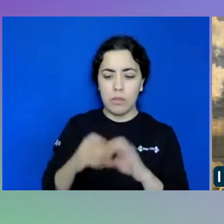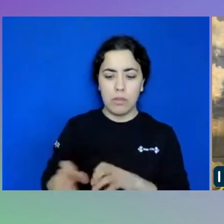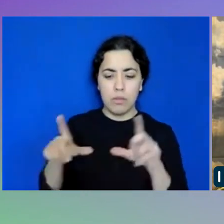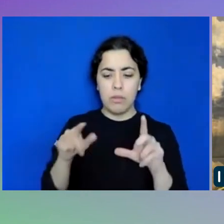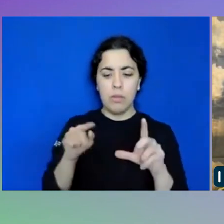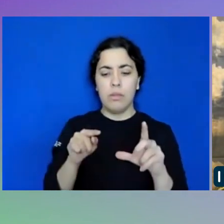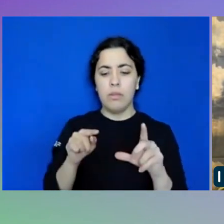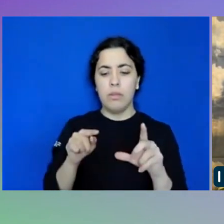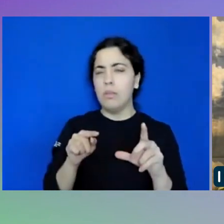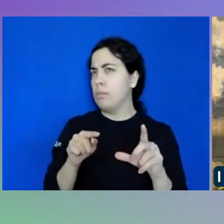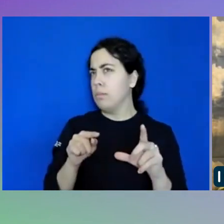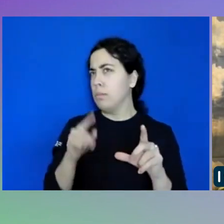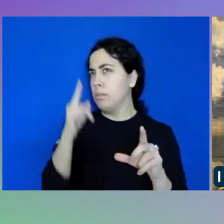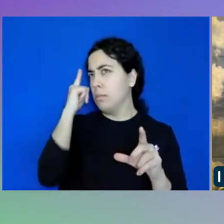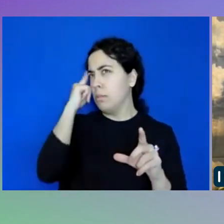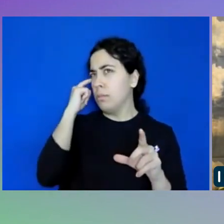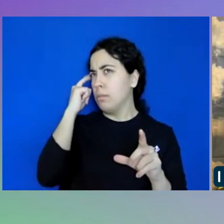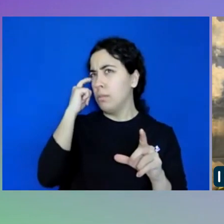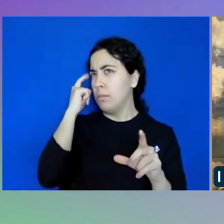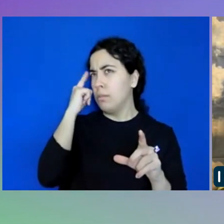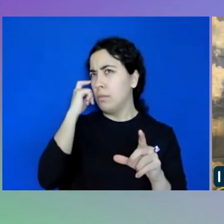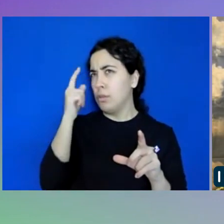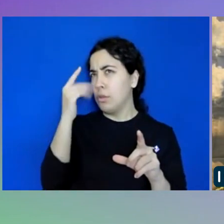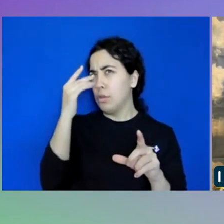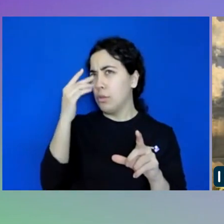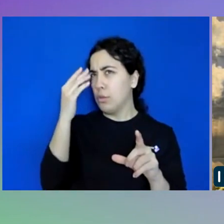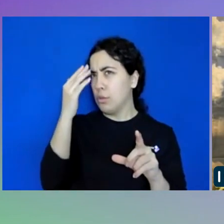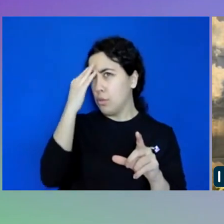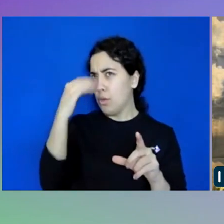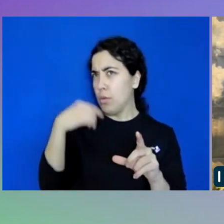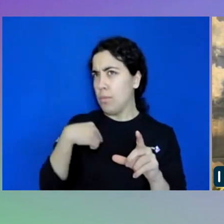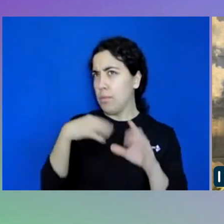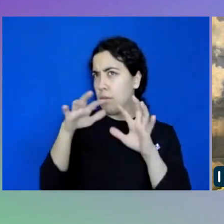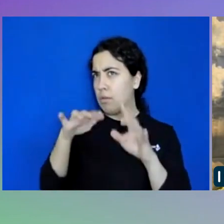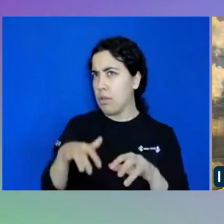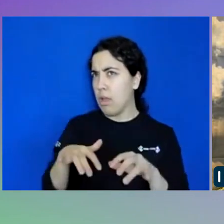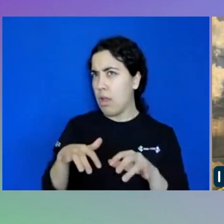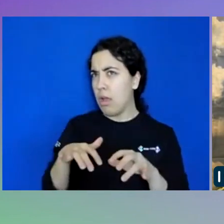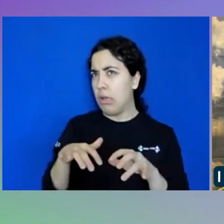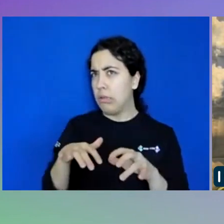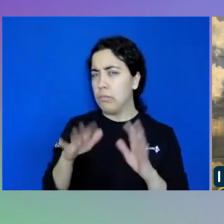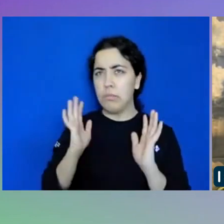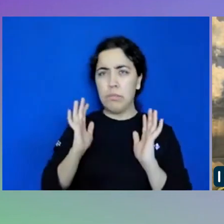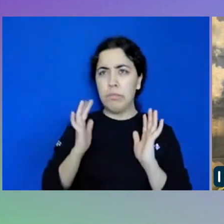disability is also super